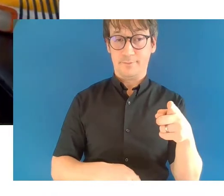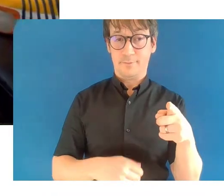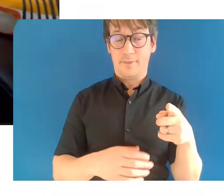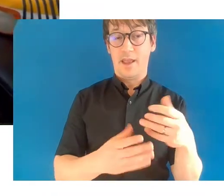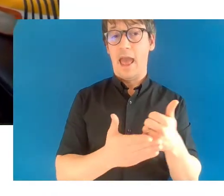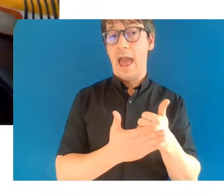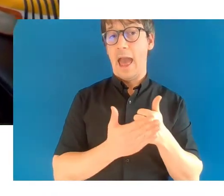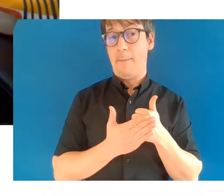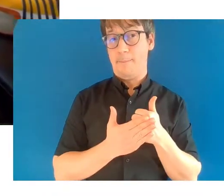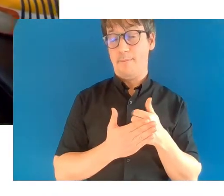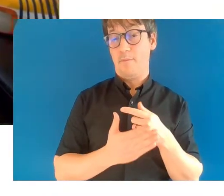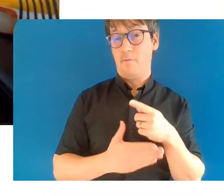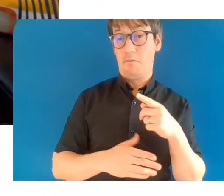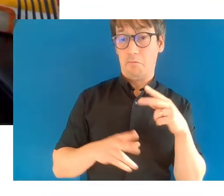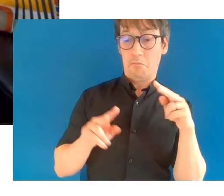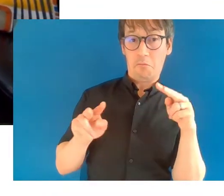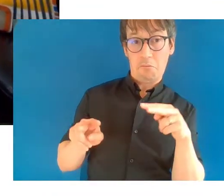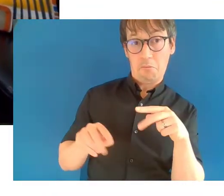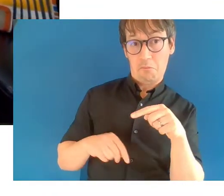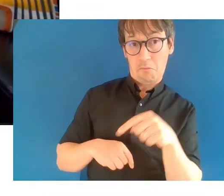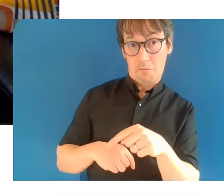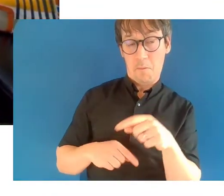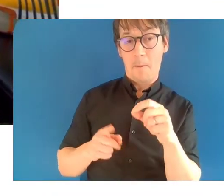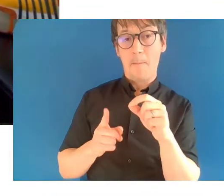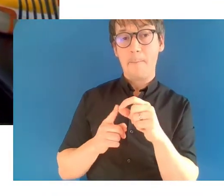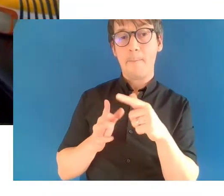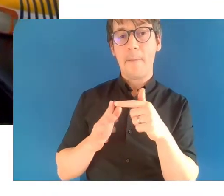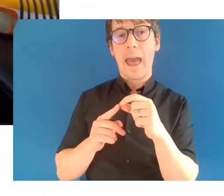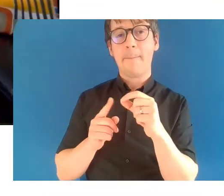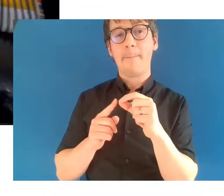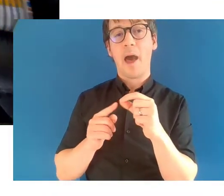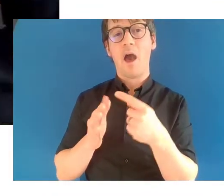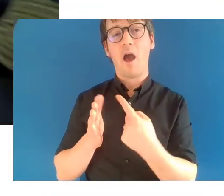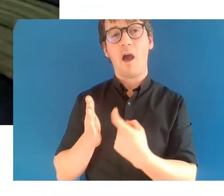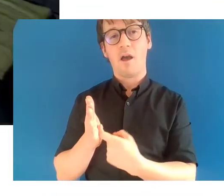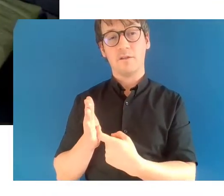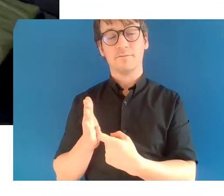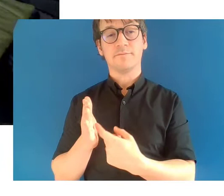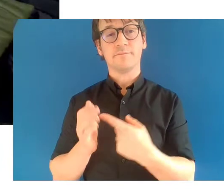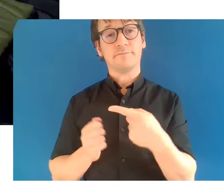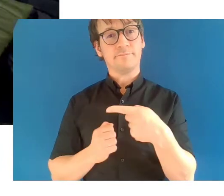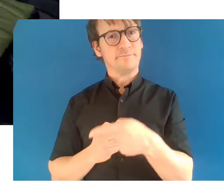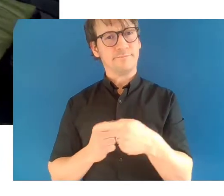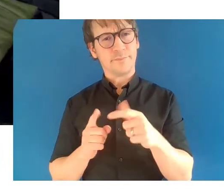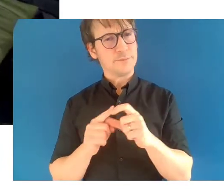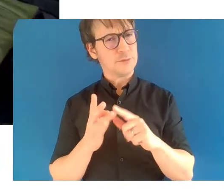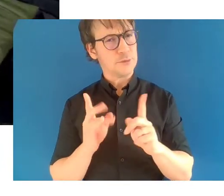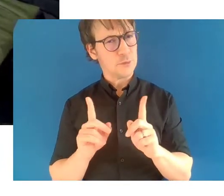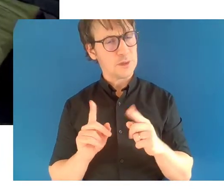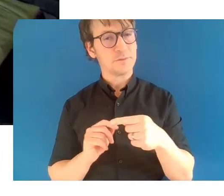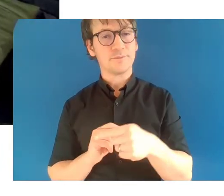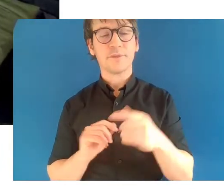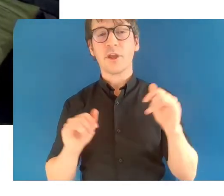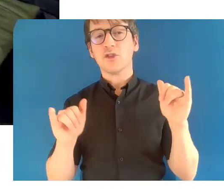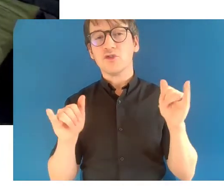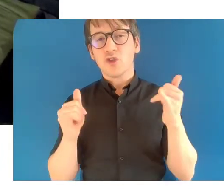Alex is going to help us find out what Pepper - so you can see this robot here - what Pepper can do.